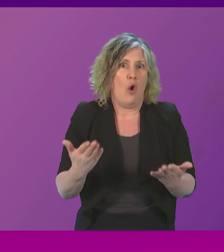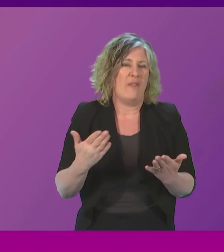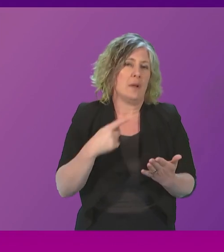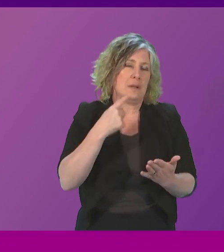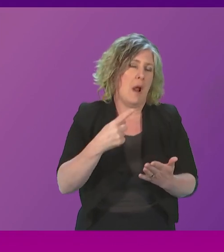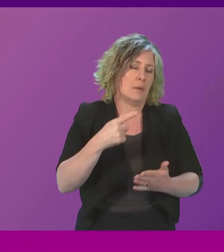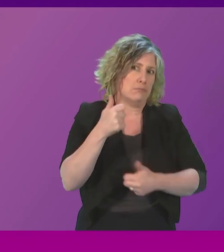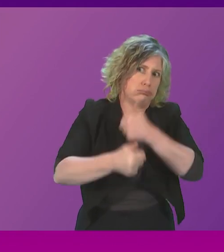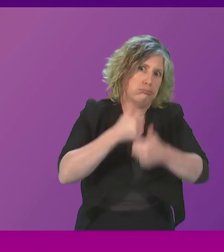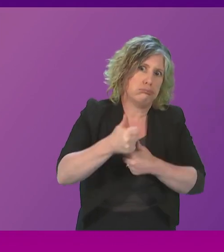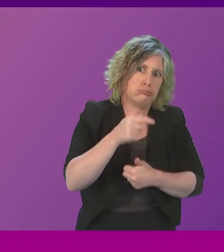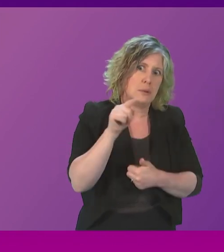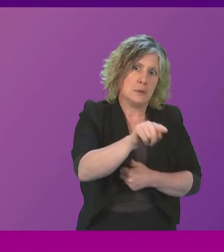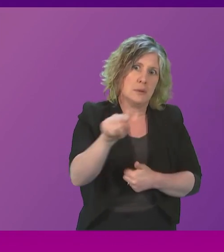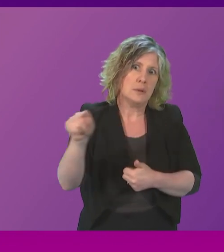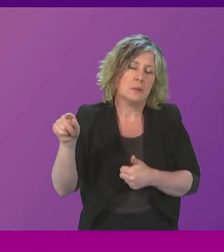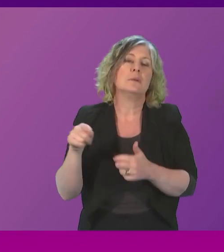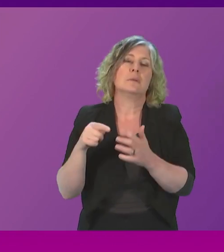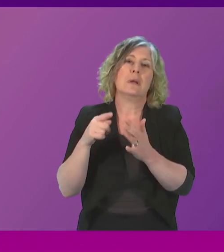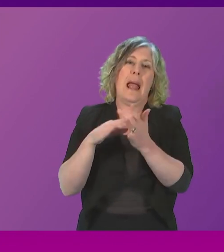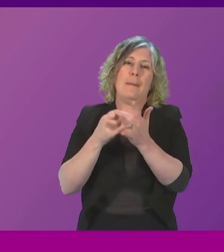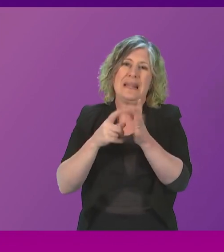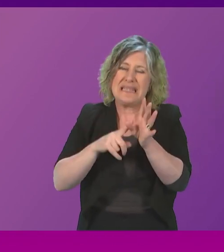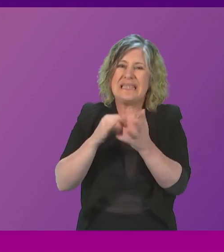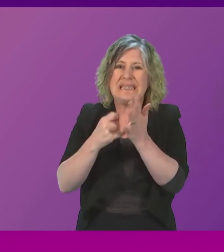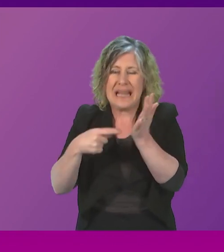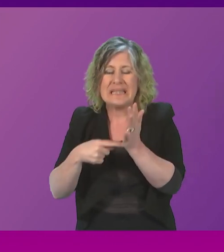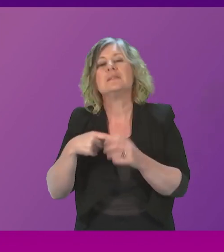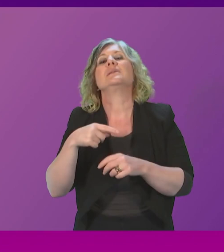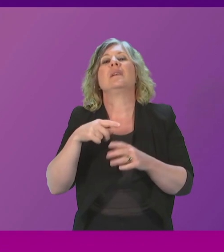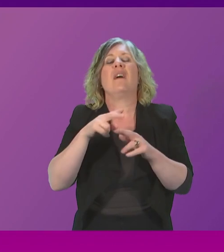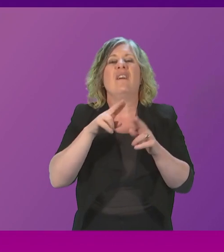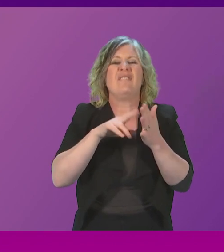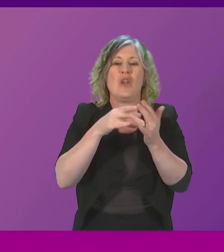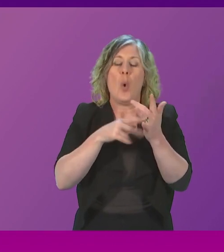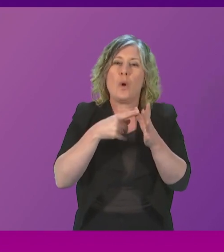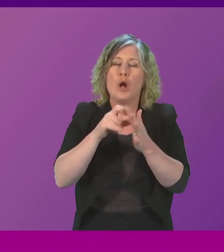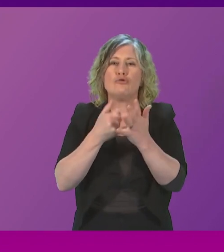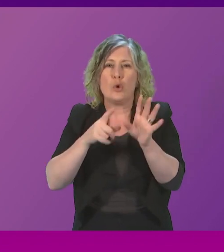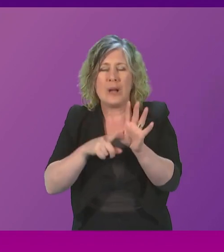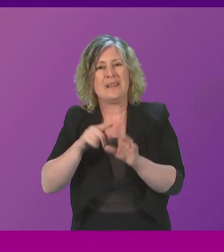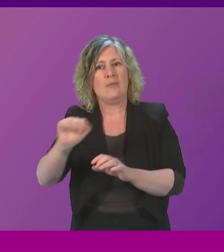has been done by Fiona Drouet and her family through EmilyTest, and I hope that every university